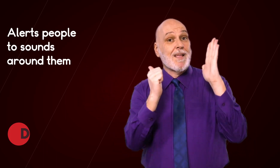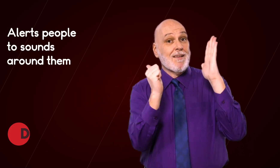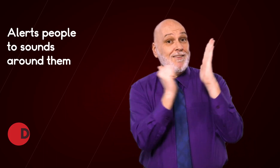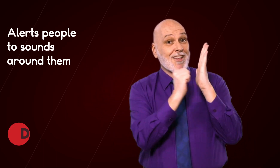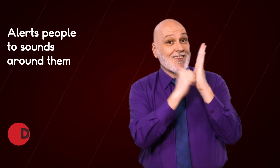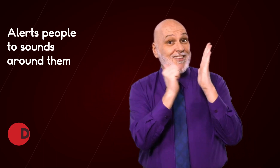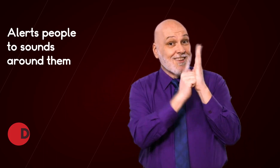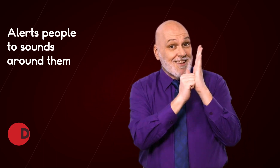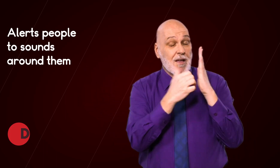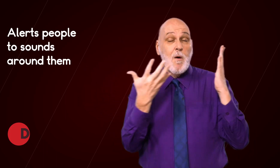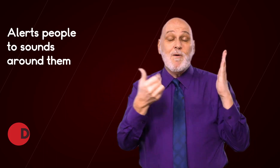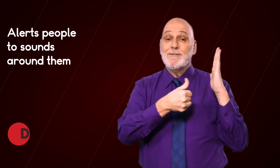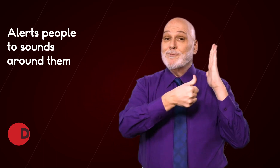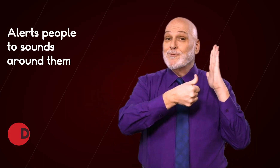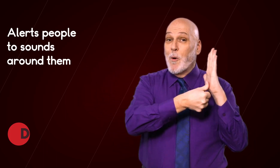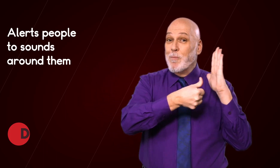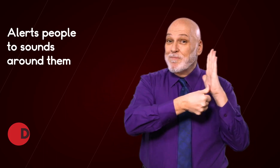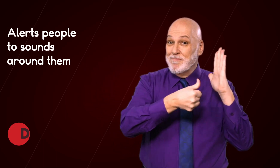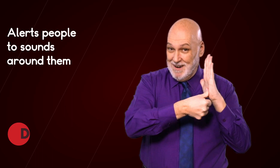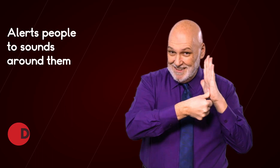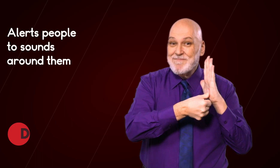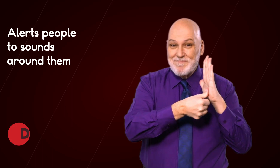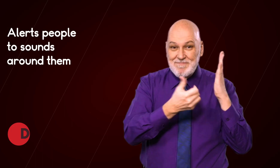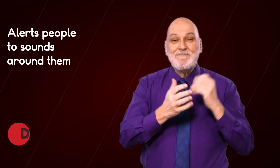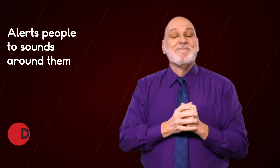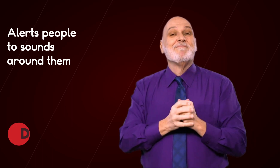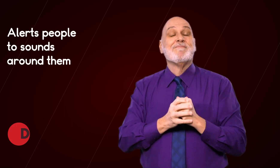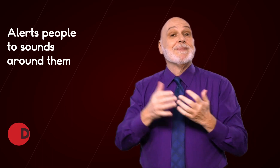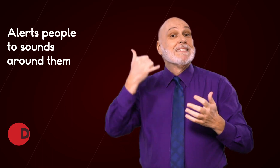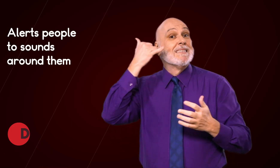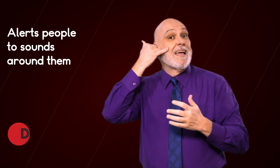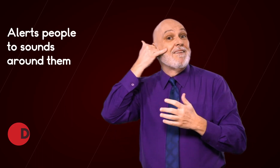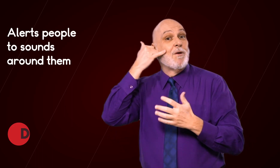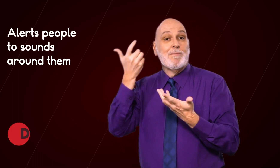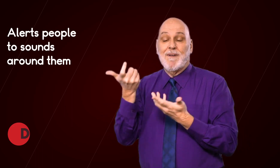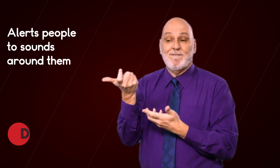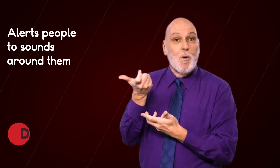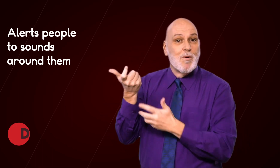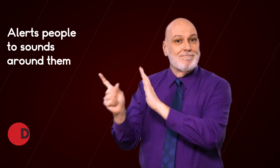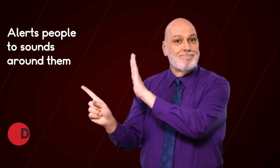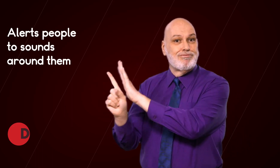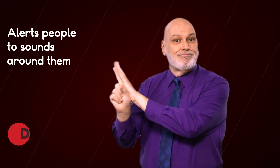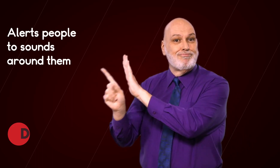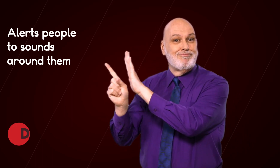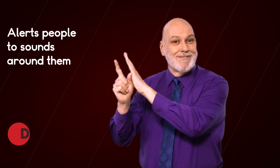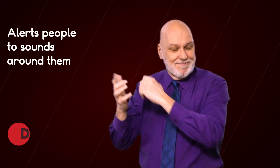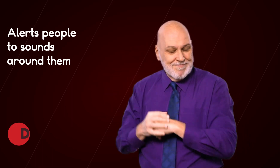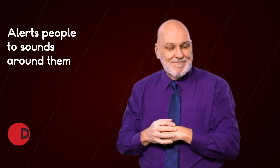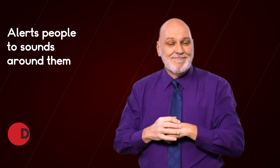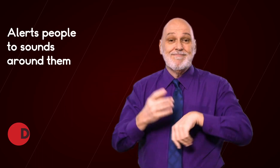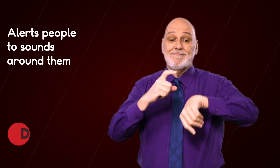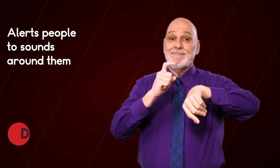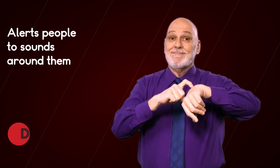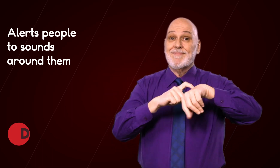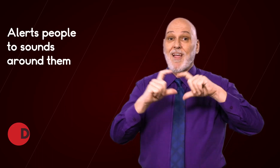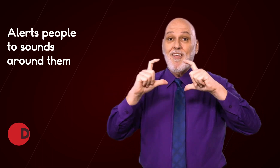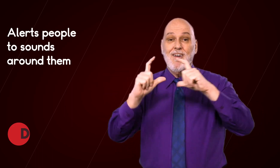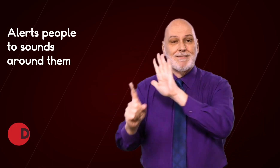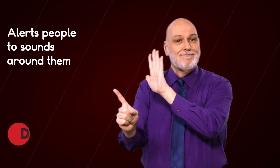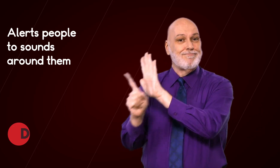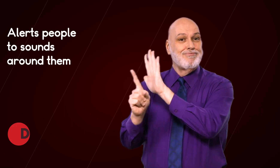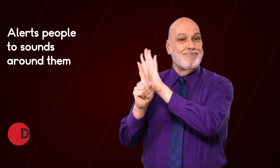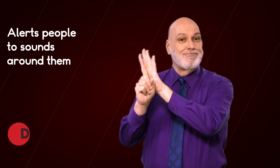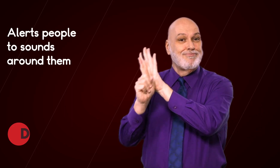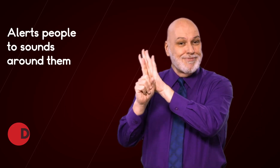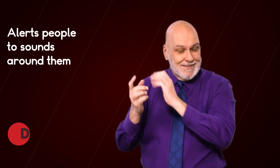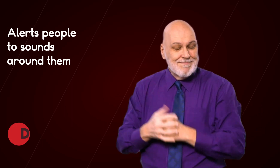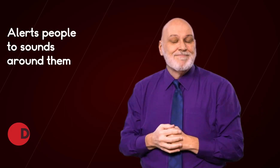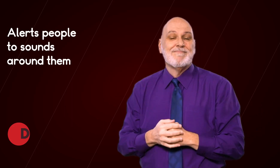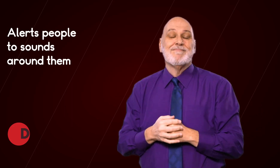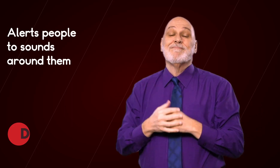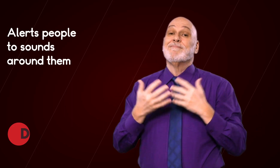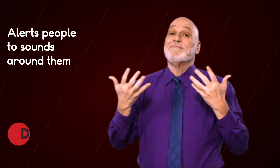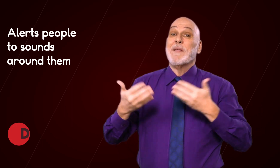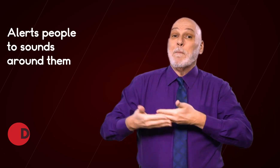They can alert to sounds of a door knock or doorbell,